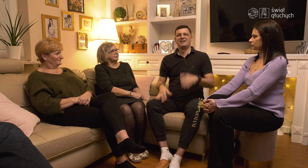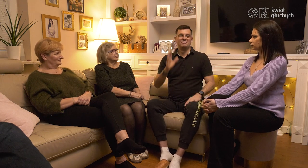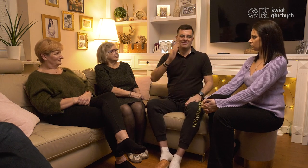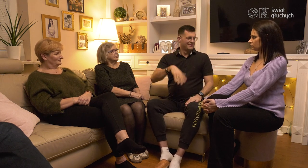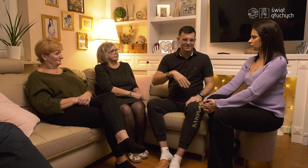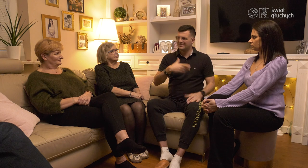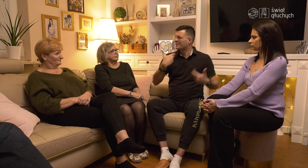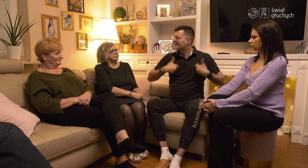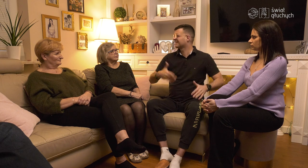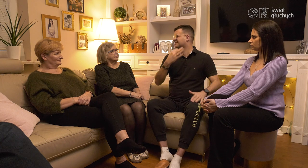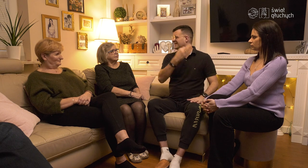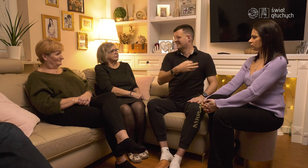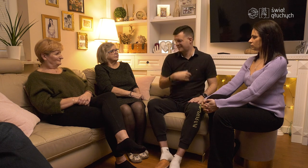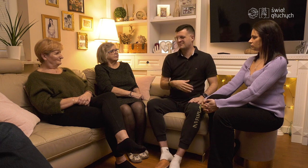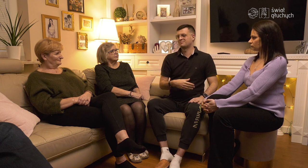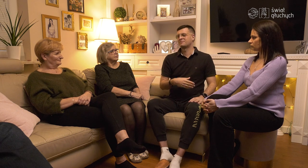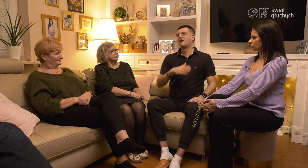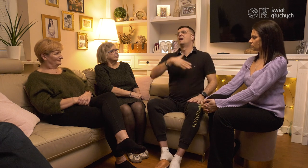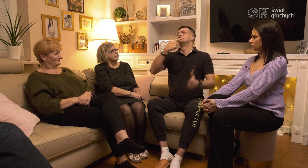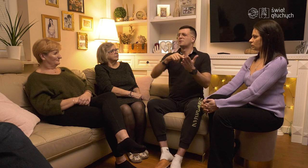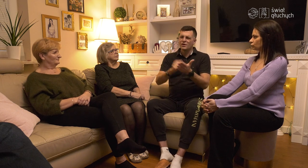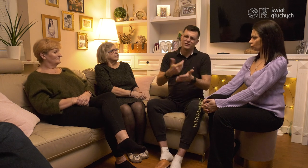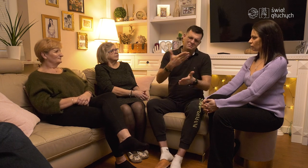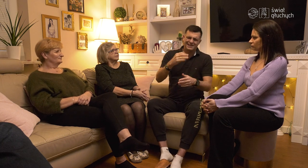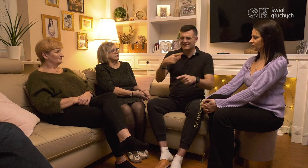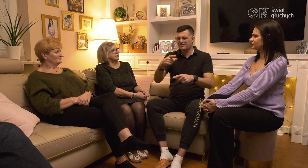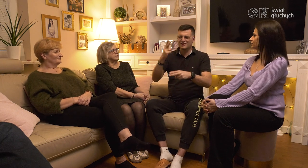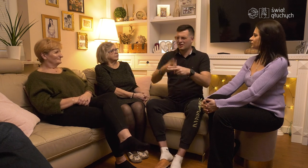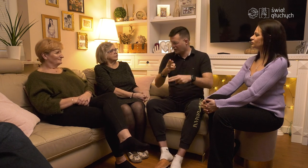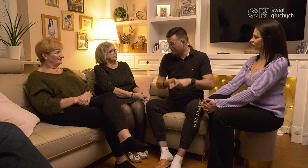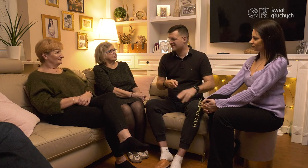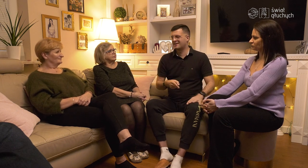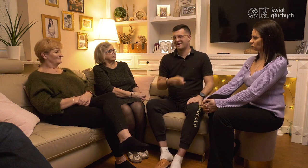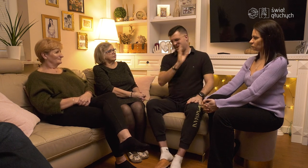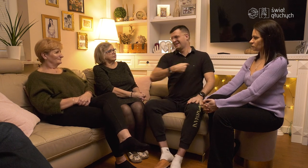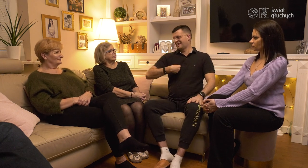Again in a while, when Maks or Dawid was sick